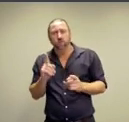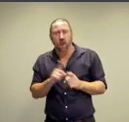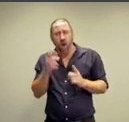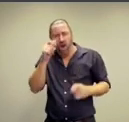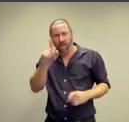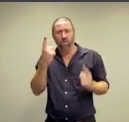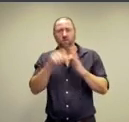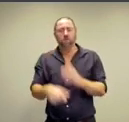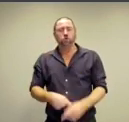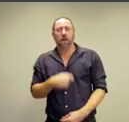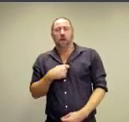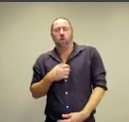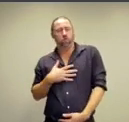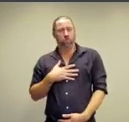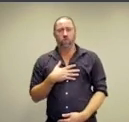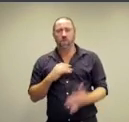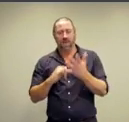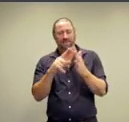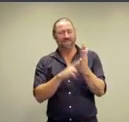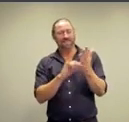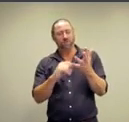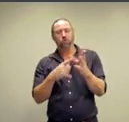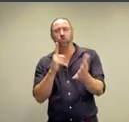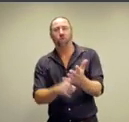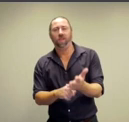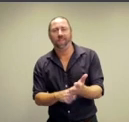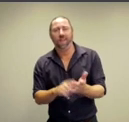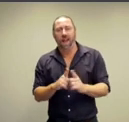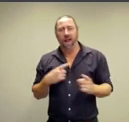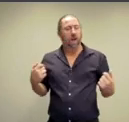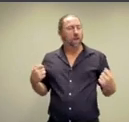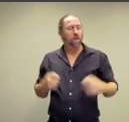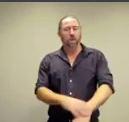wearing a leather jacket. You know, I’ve always found that really